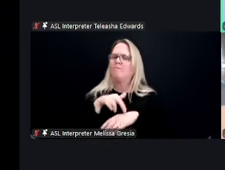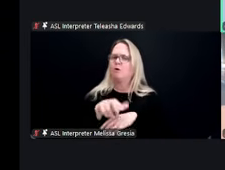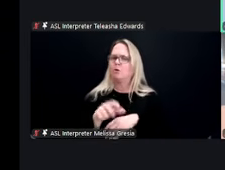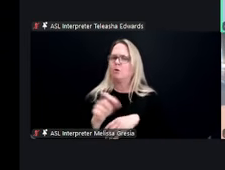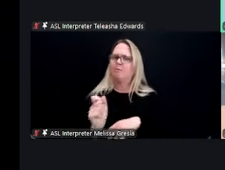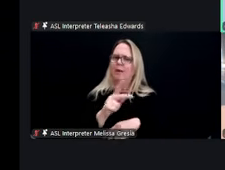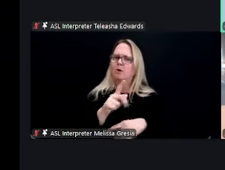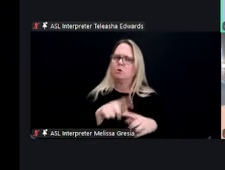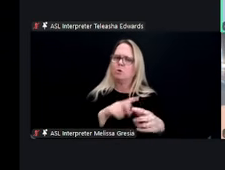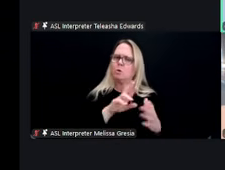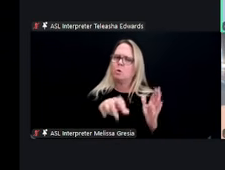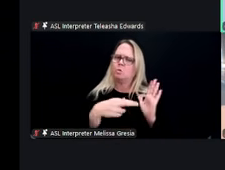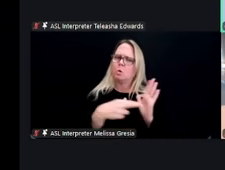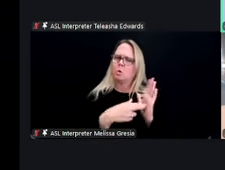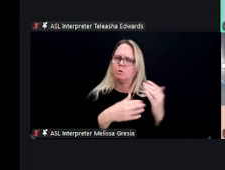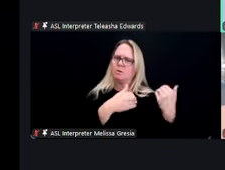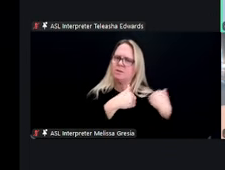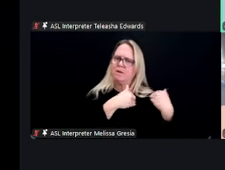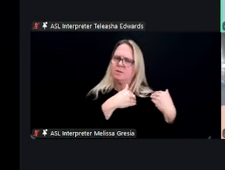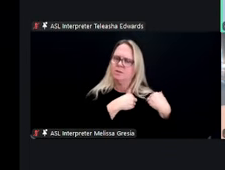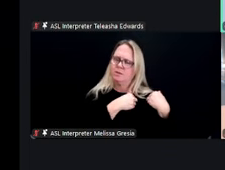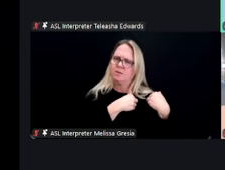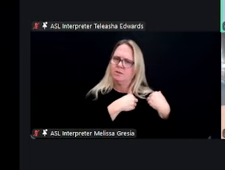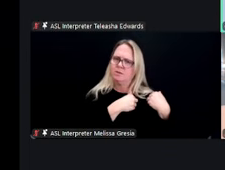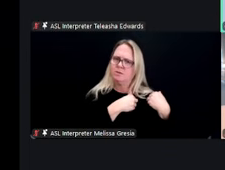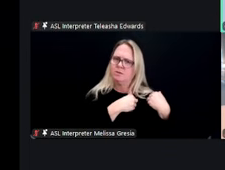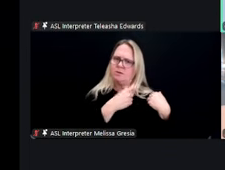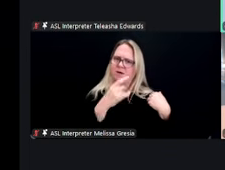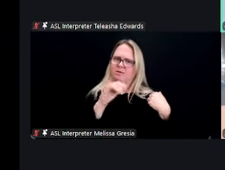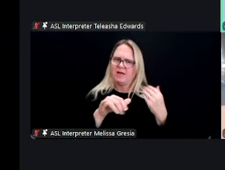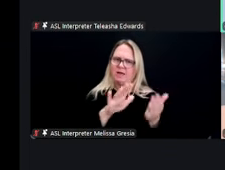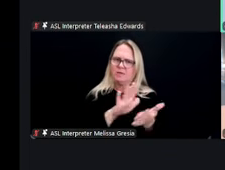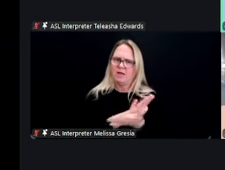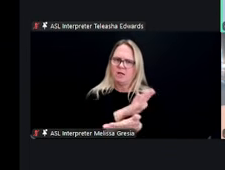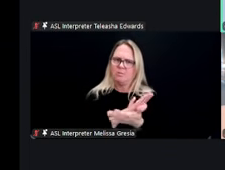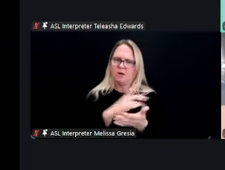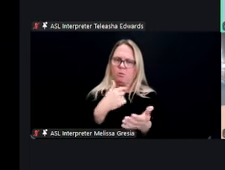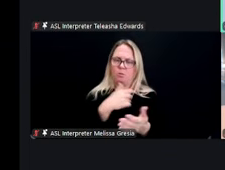and responsibilities of that the document we referenced in terms of what the roots hubs